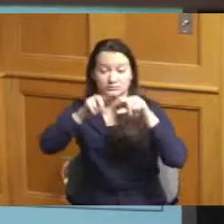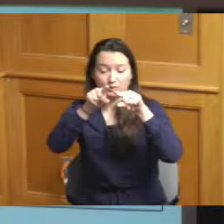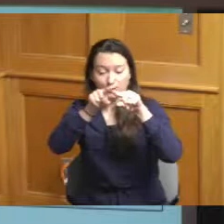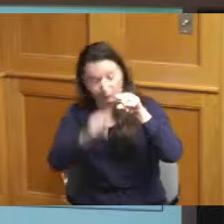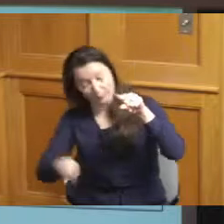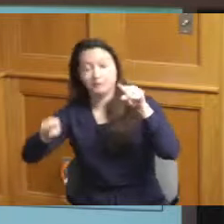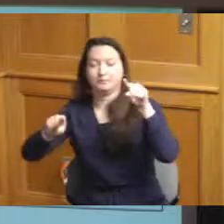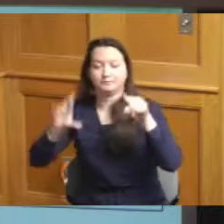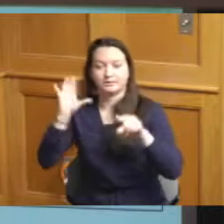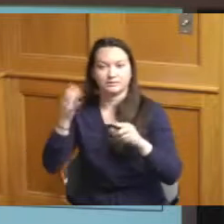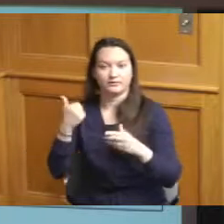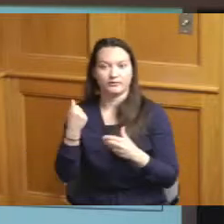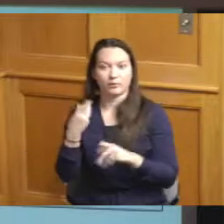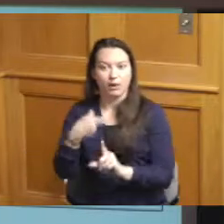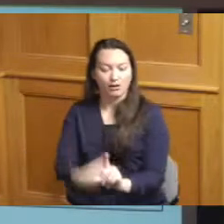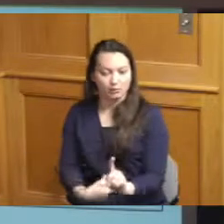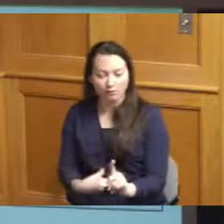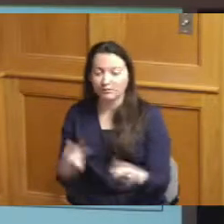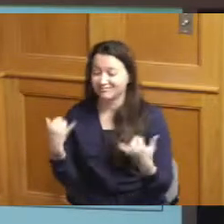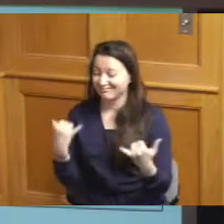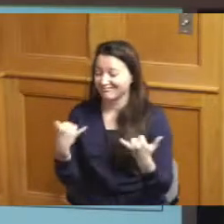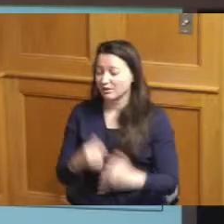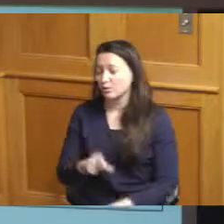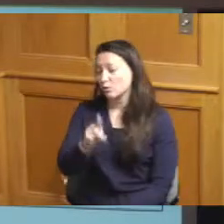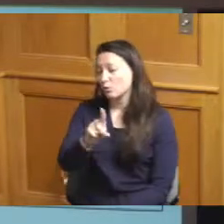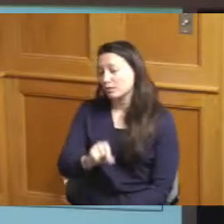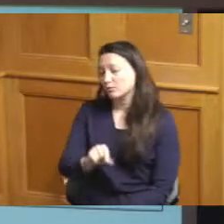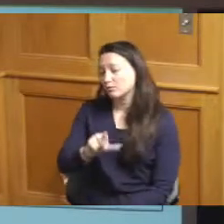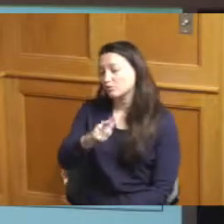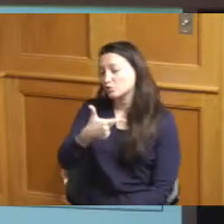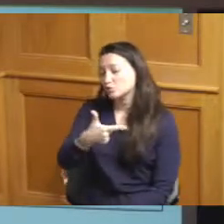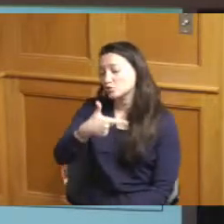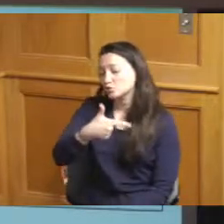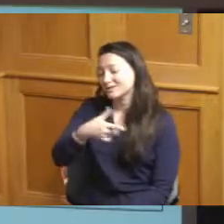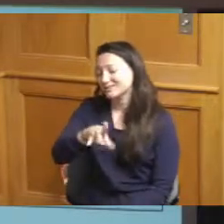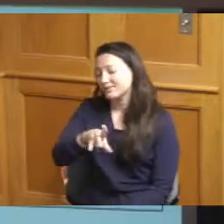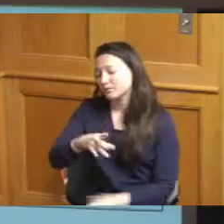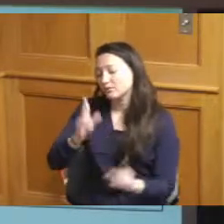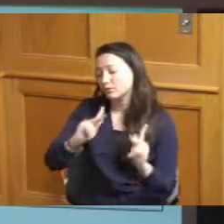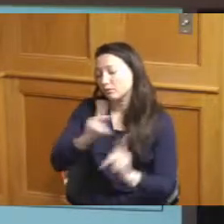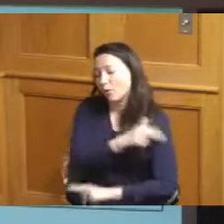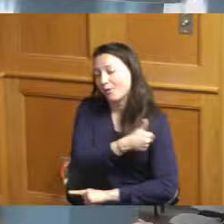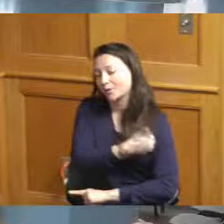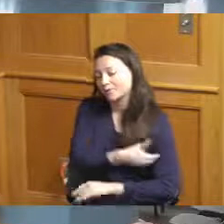had for the last couple months today we have 127 individuals within the hospital systems 18